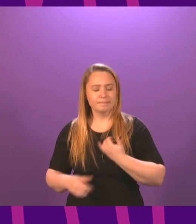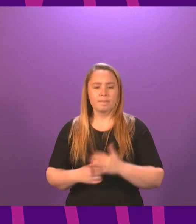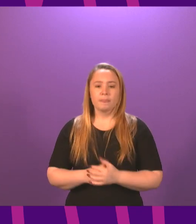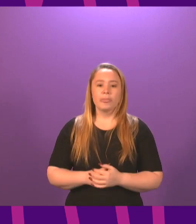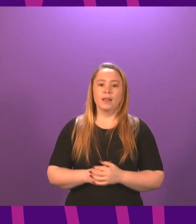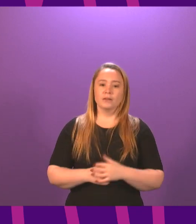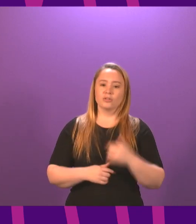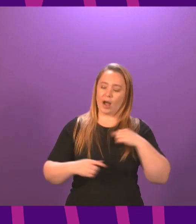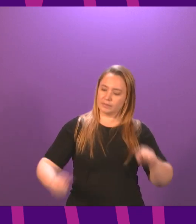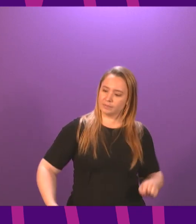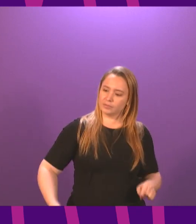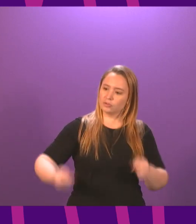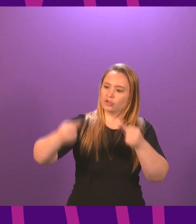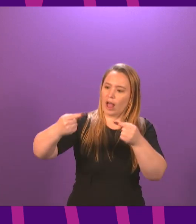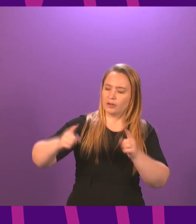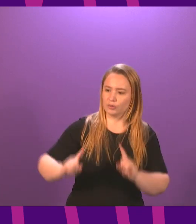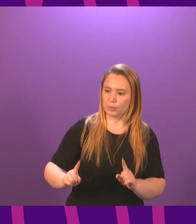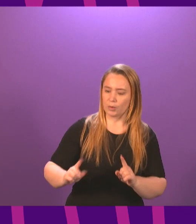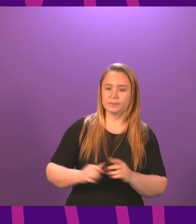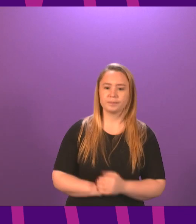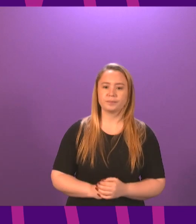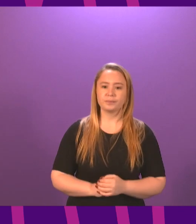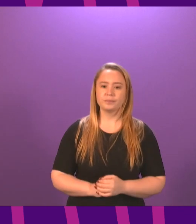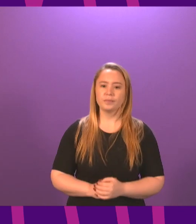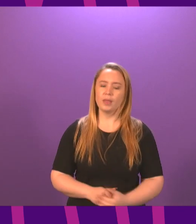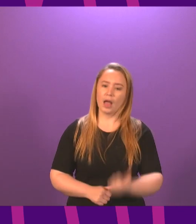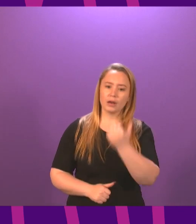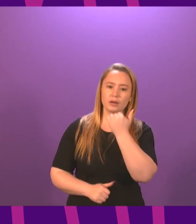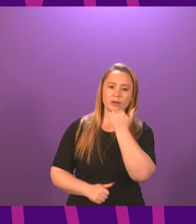The point that I have challenged is the point that Jackie Baillie has made, which is that,